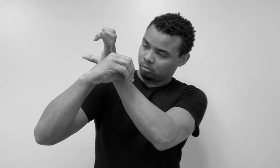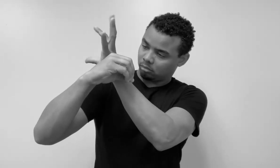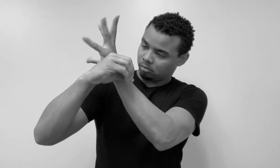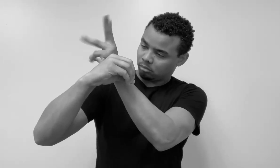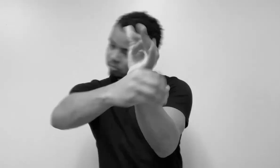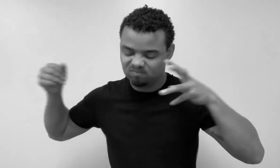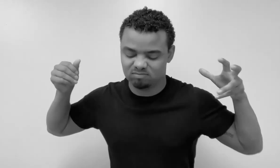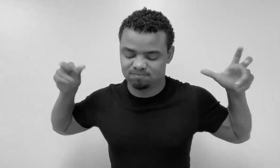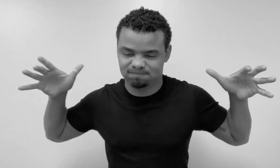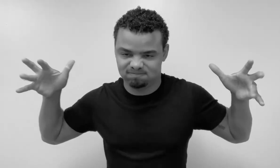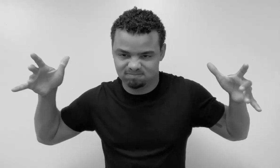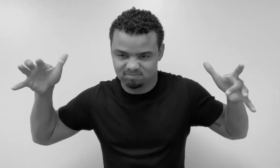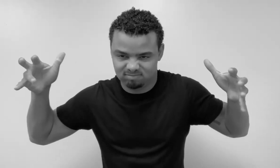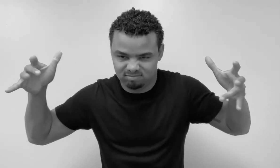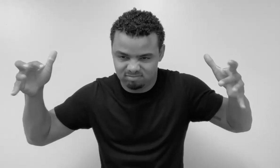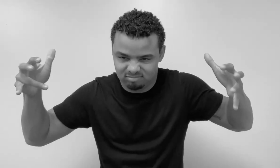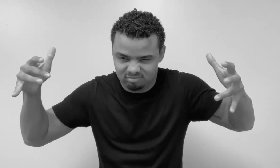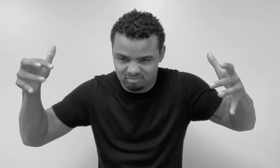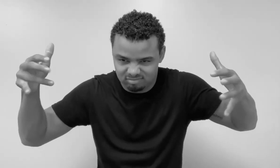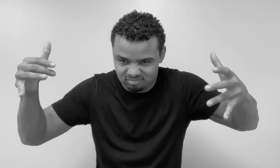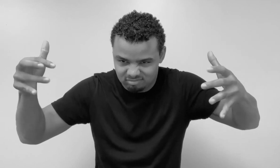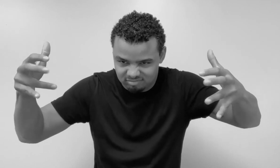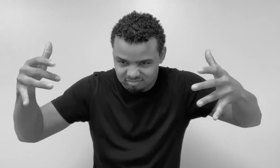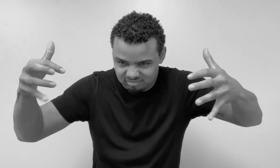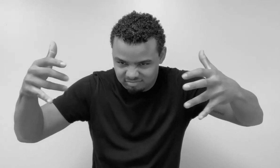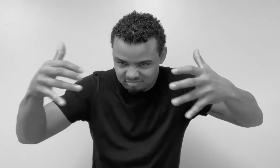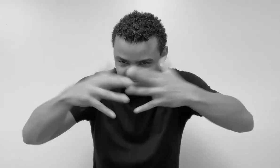tentacles roil around it pulling it through the vacuum.